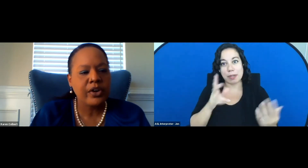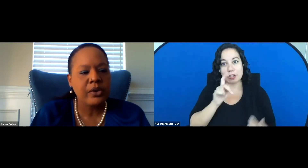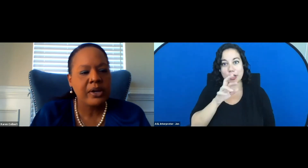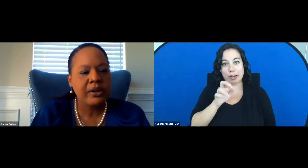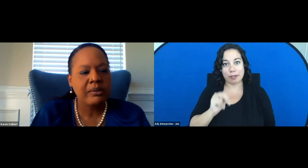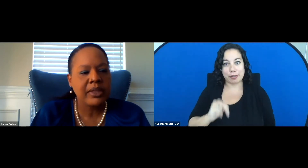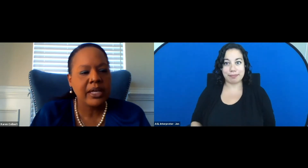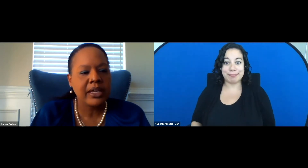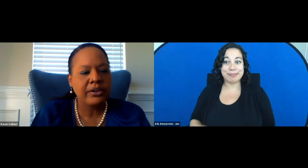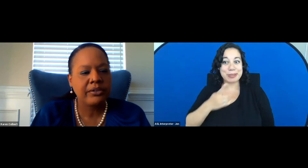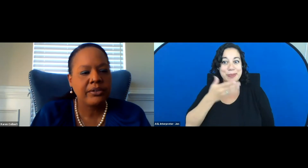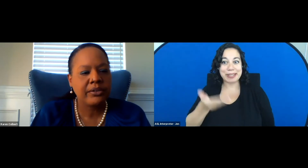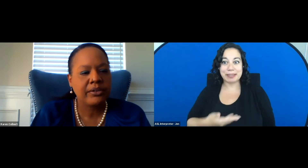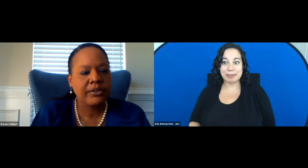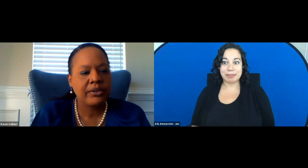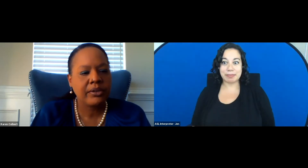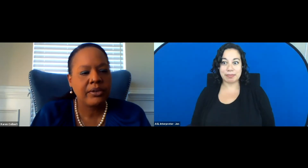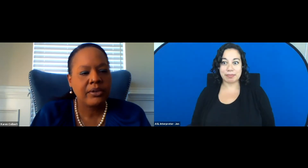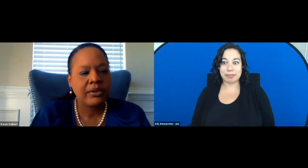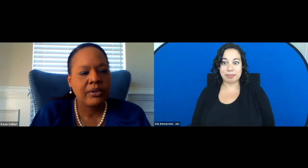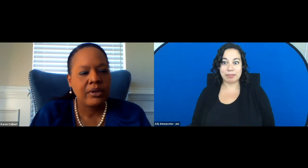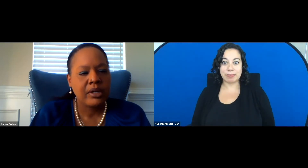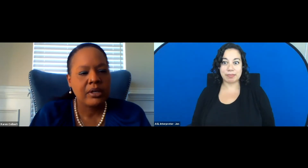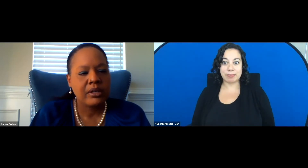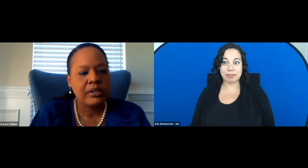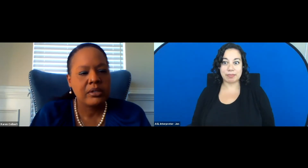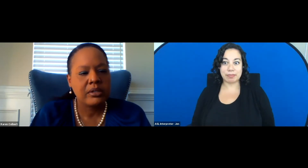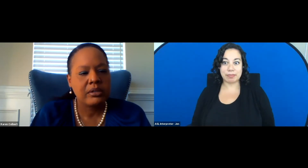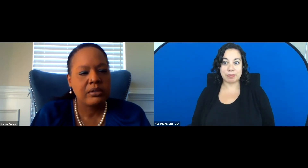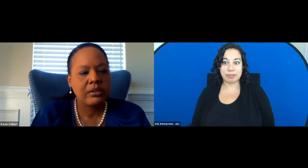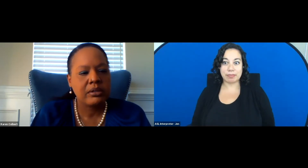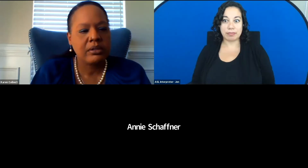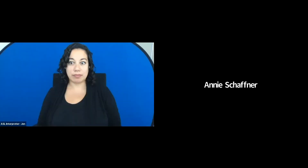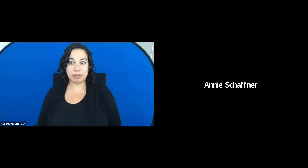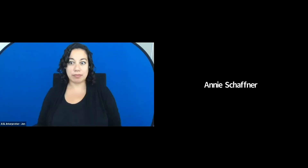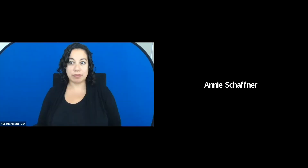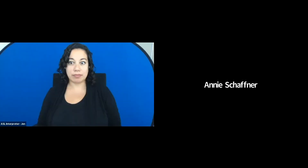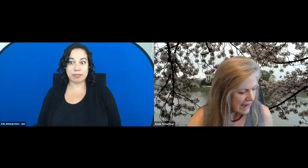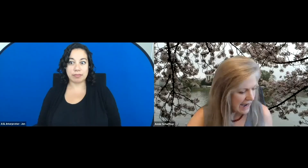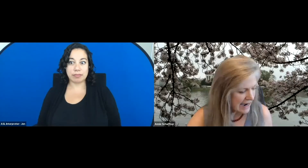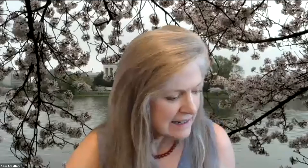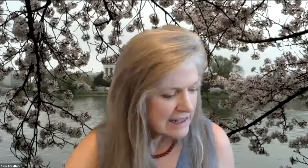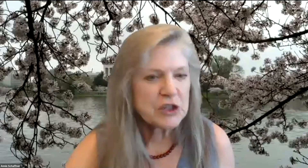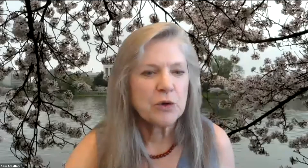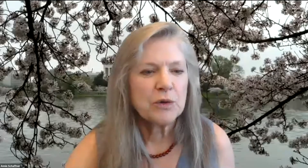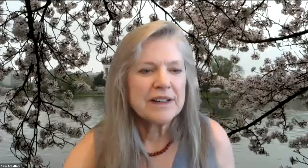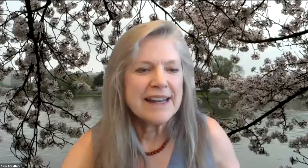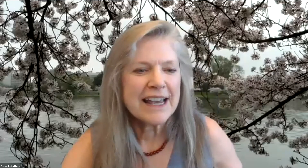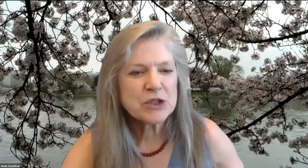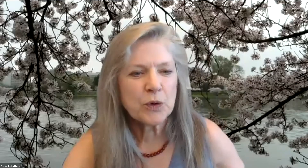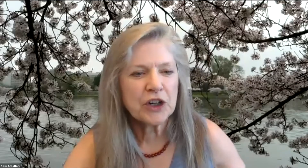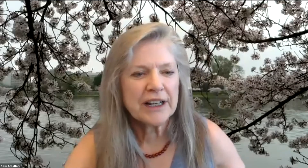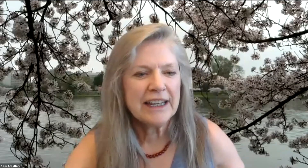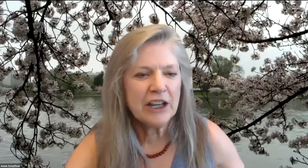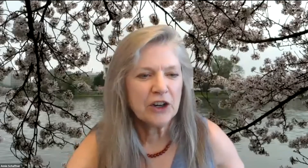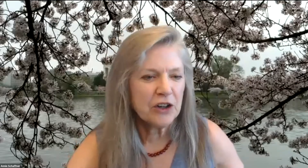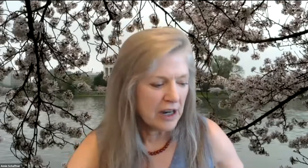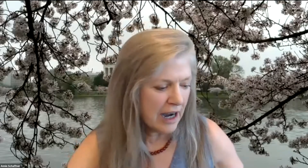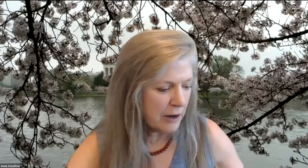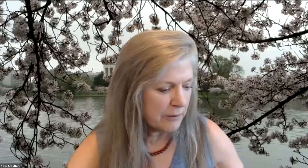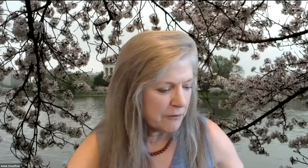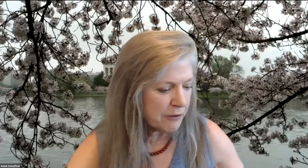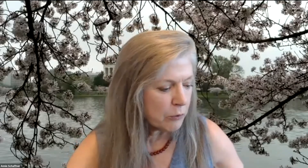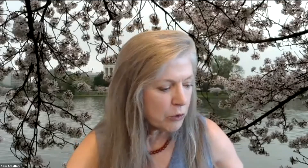You’re very welcome. Thank you. SCHAFFNER: Next we’re going to hear from